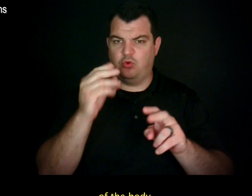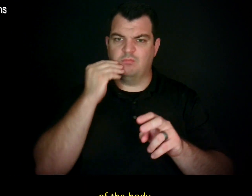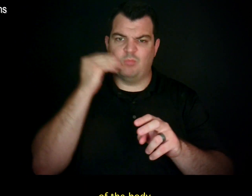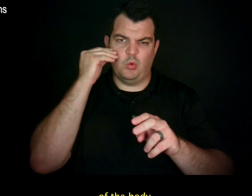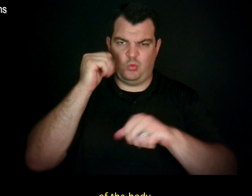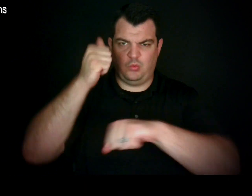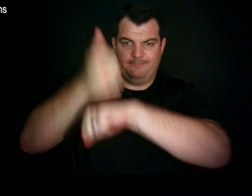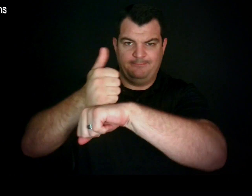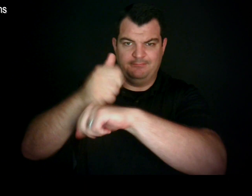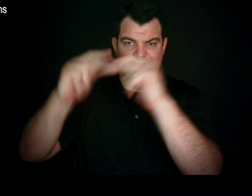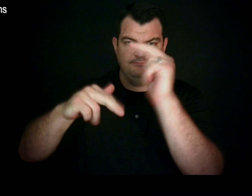of the body.